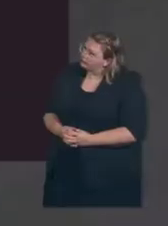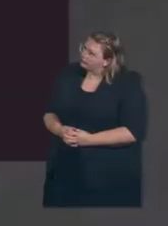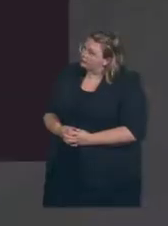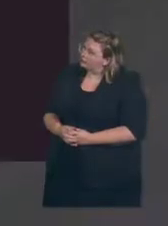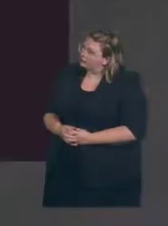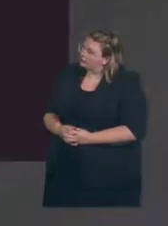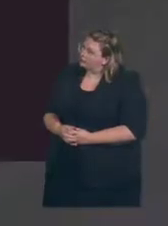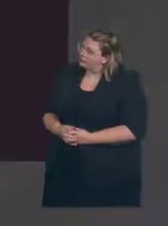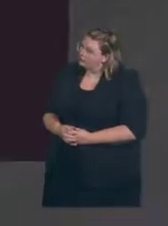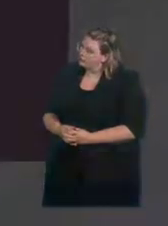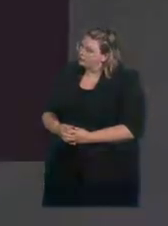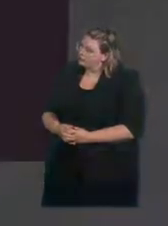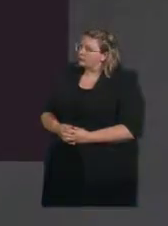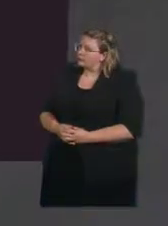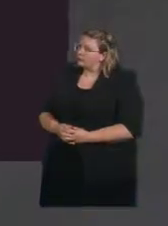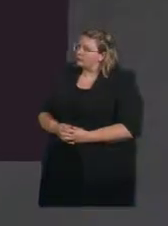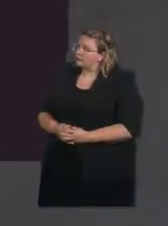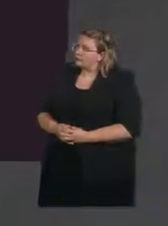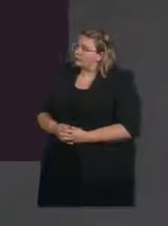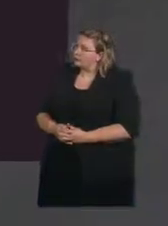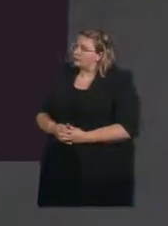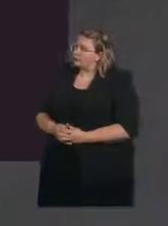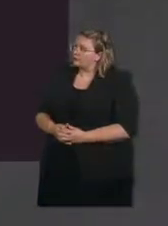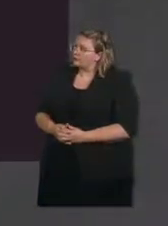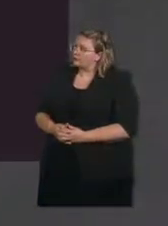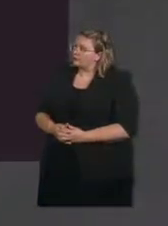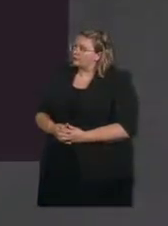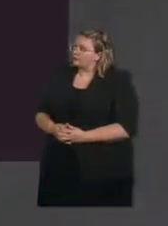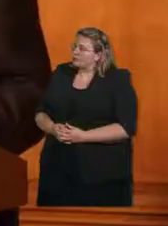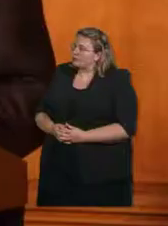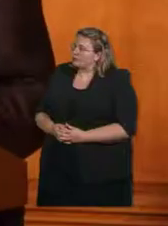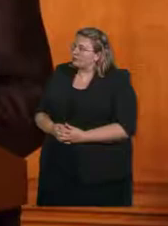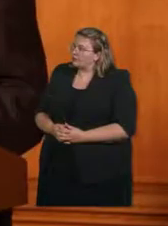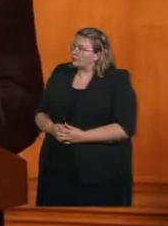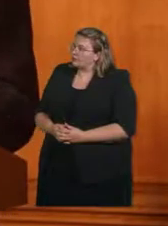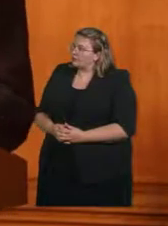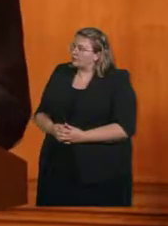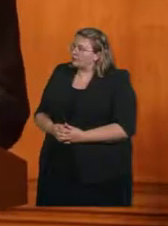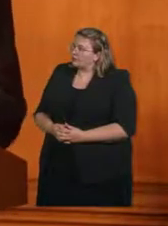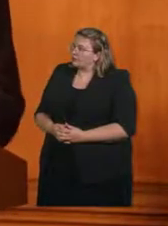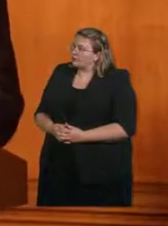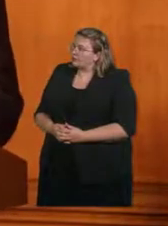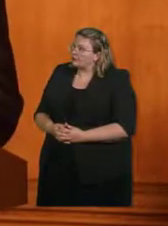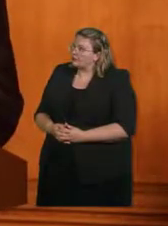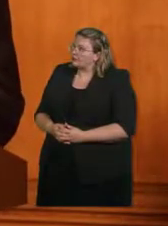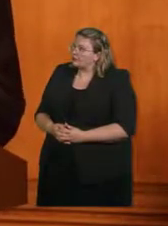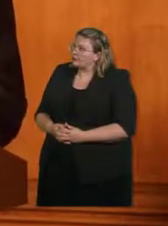so we're now moving on to an animation and this is a graphic to show